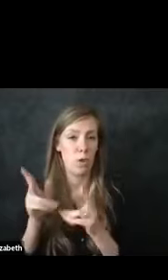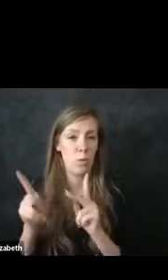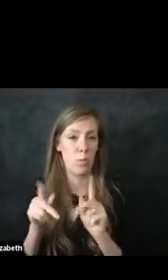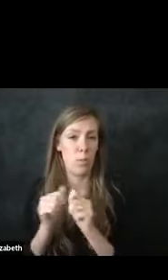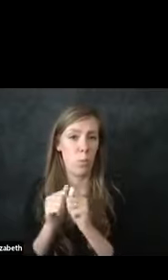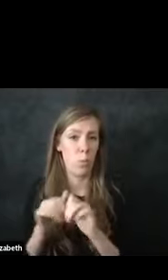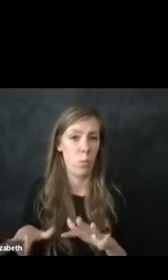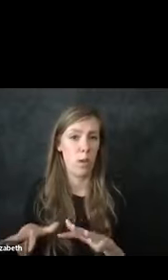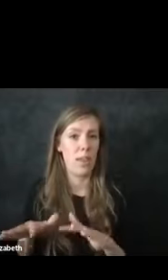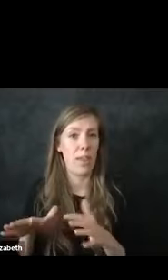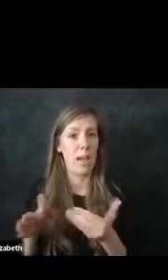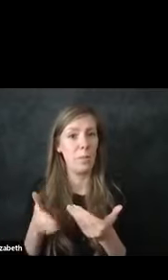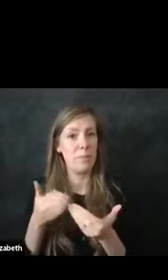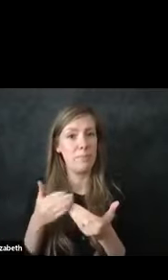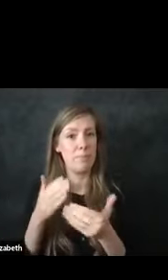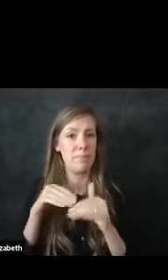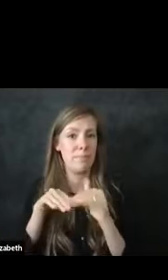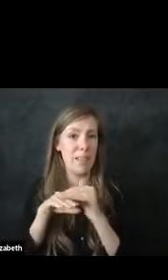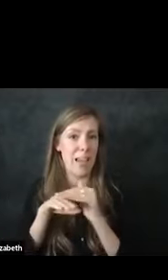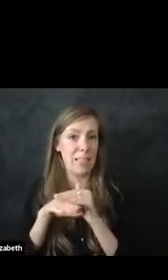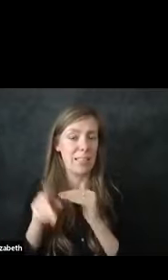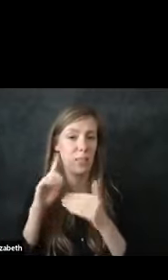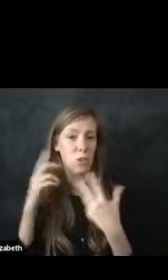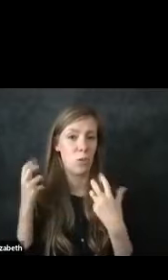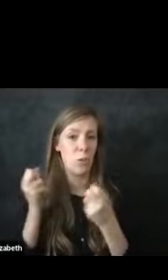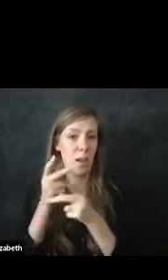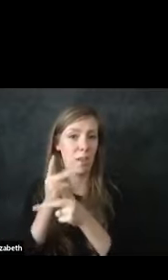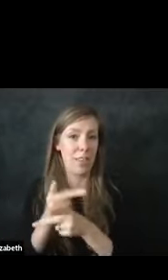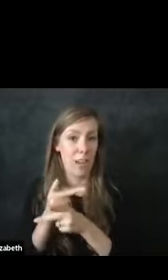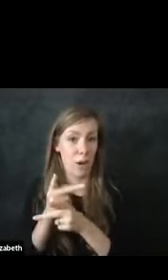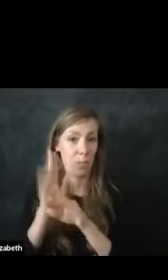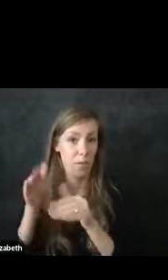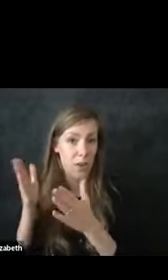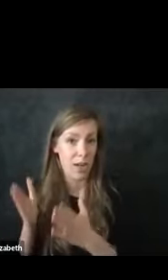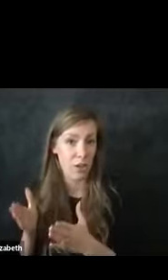or affordable access to health care providers, targeting areas with high rates